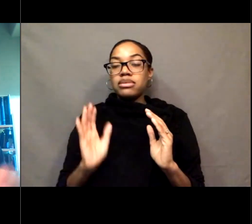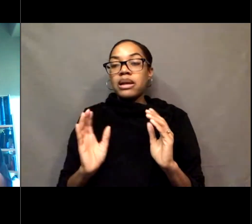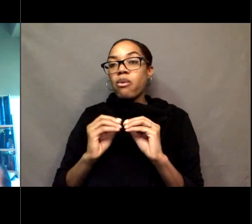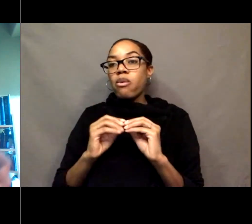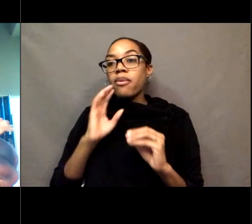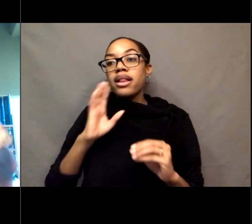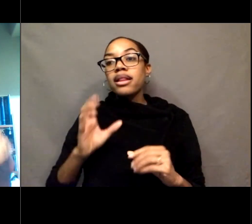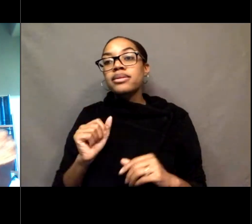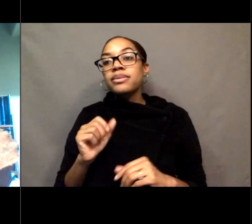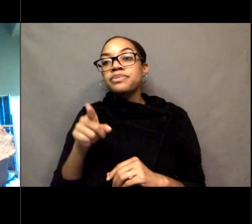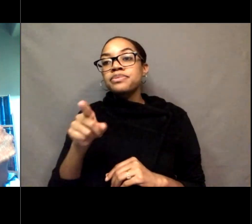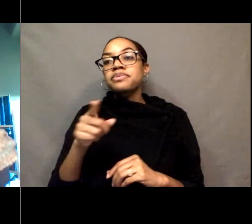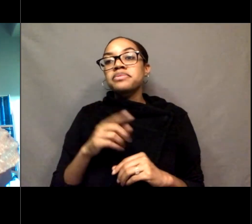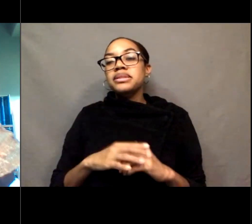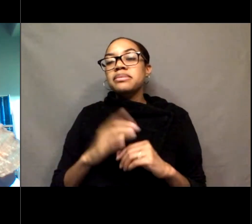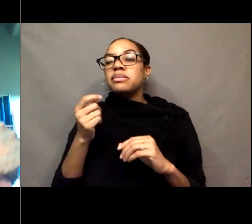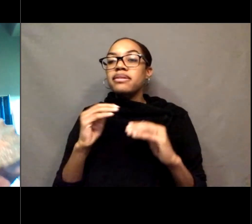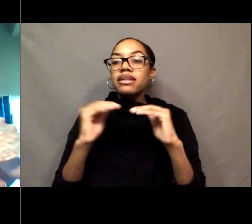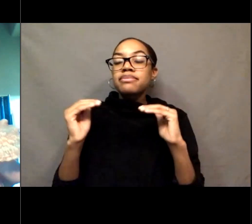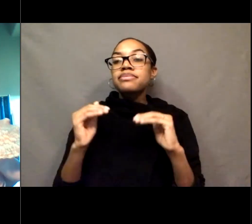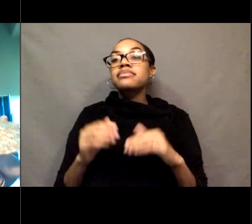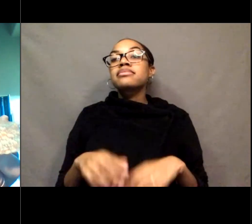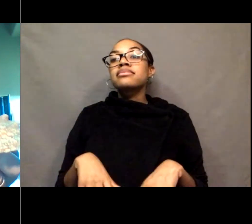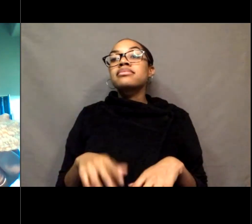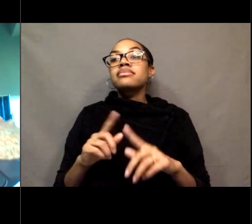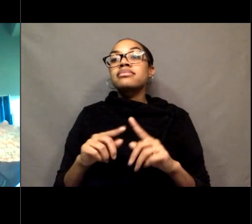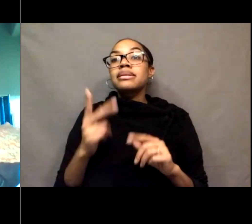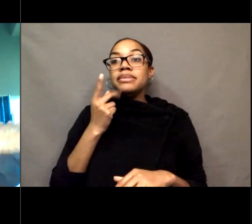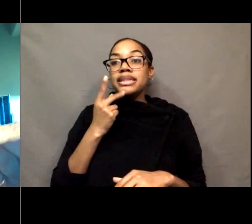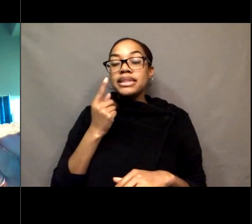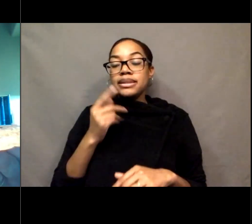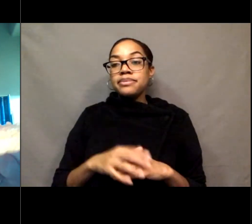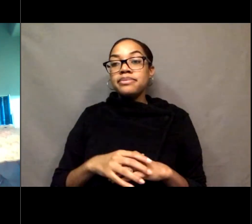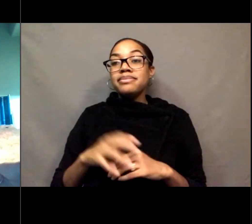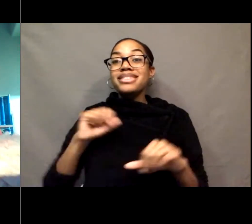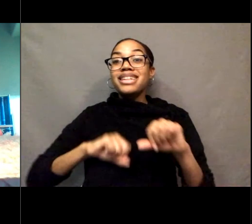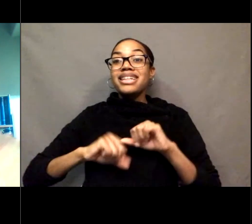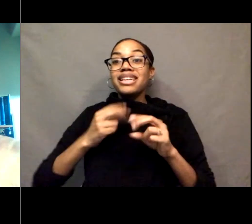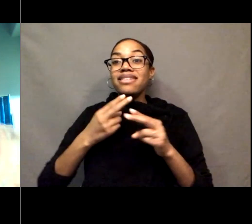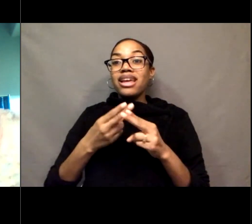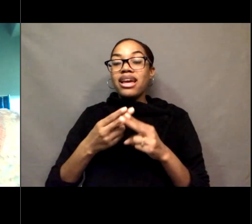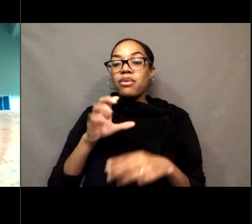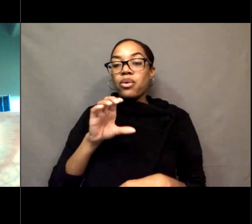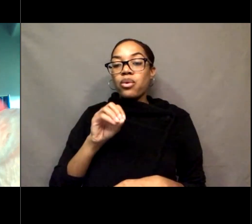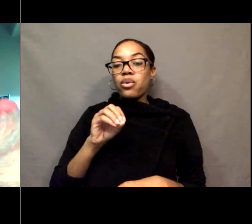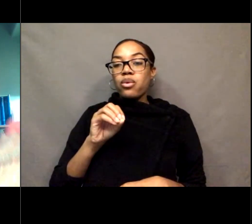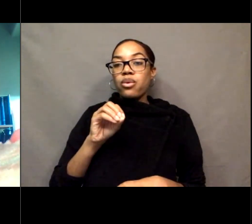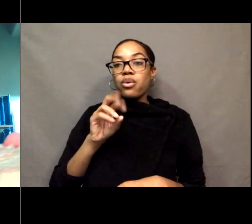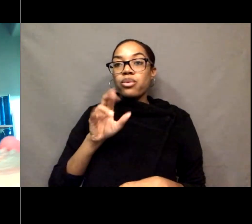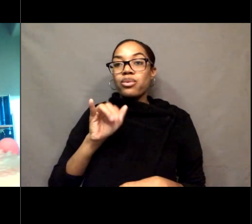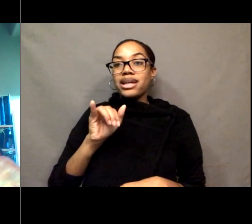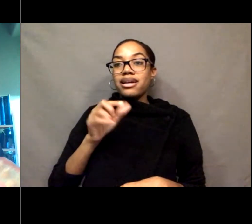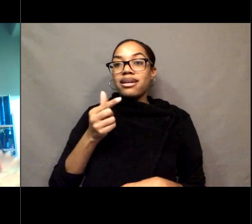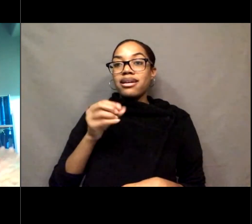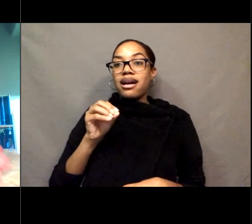Pink abalone their scientific name is Corrugata, which comes from corrugated. And the reason why they have that is their shell